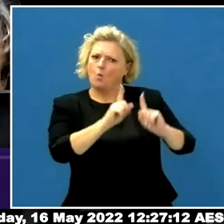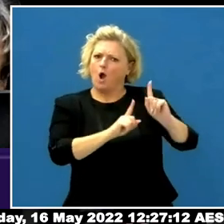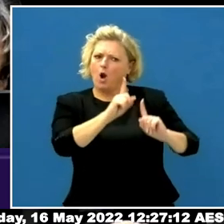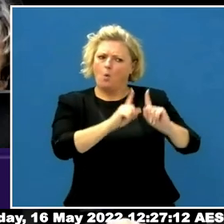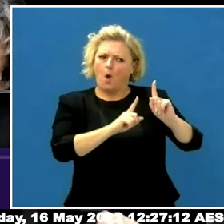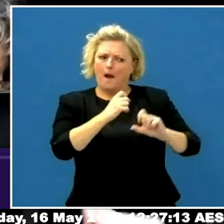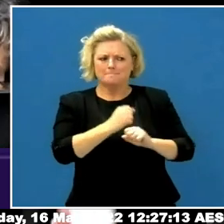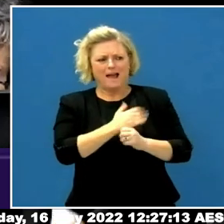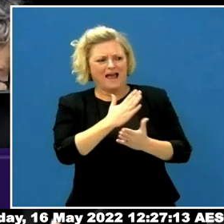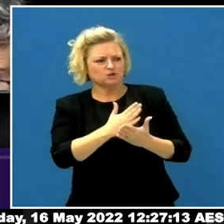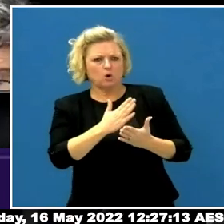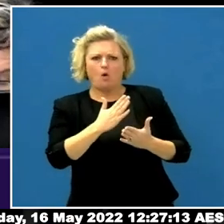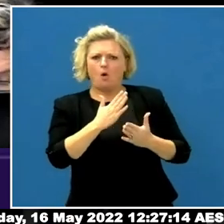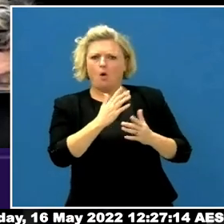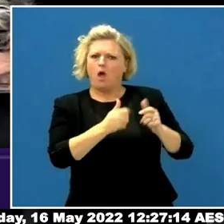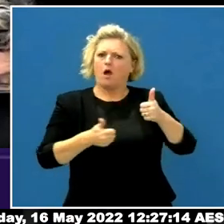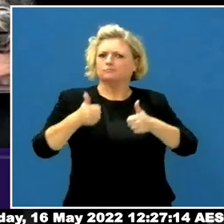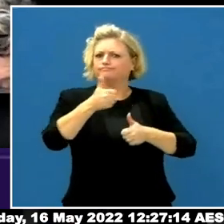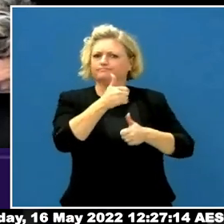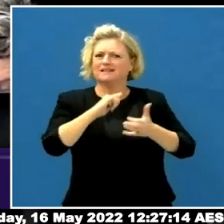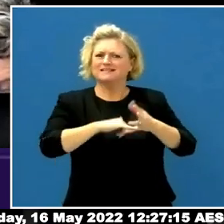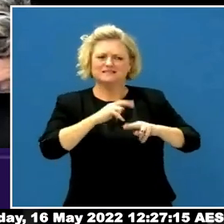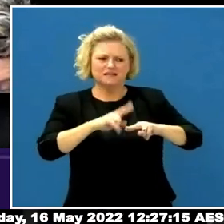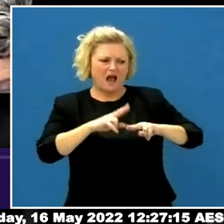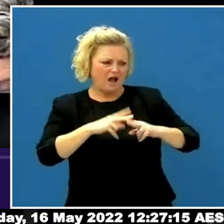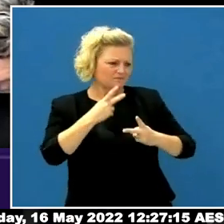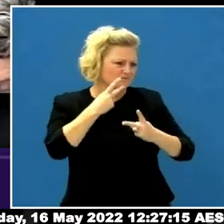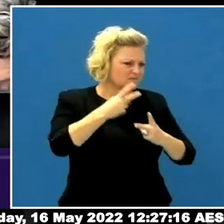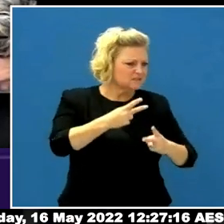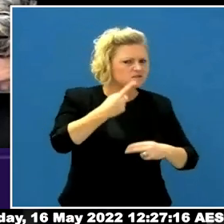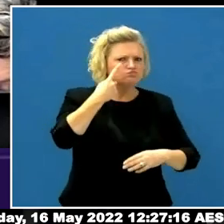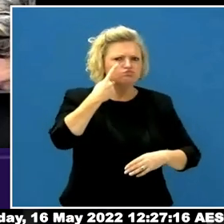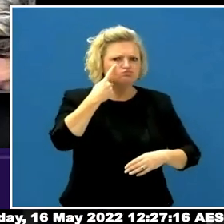Just random, just pop into the house, or if you know they're going to be at this